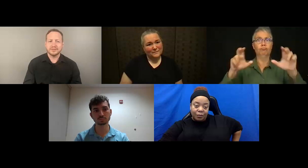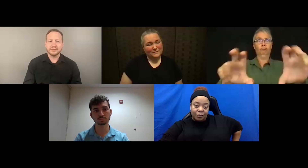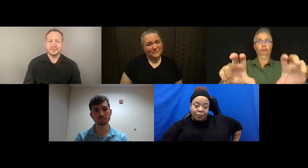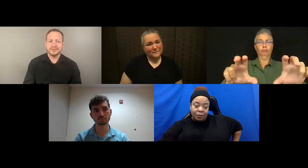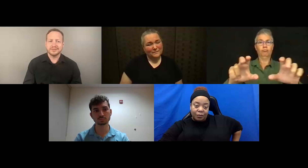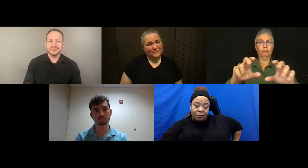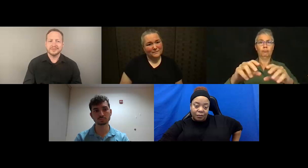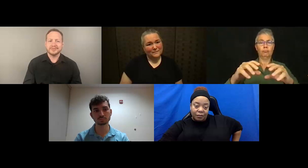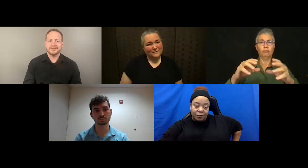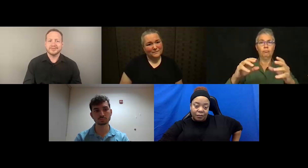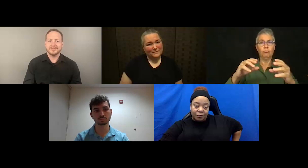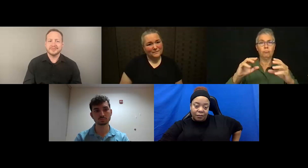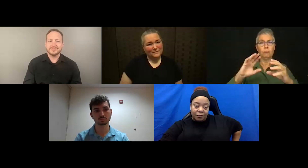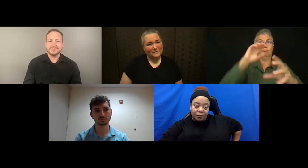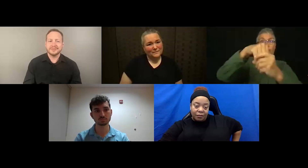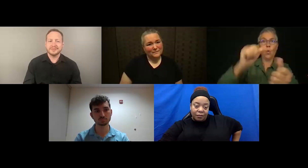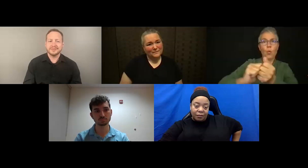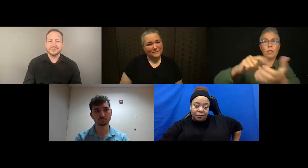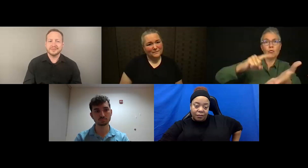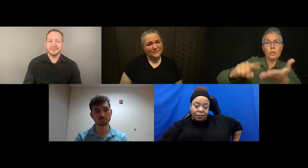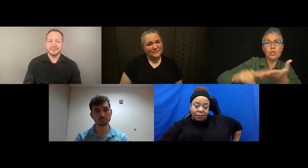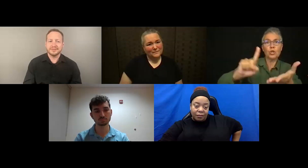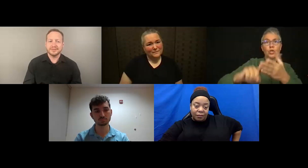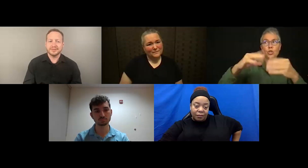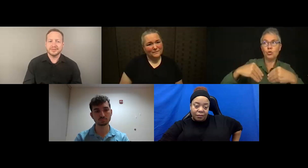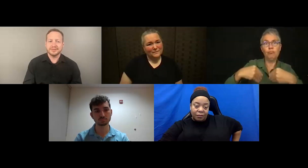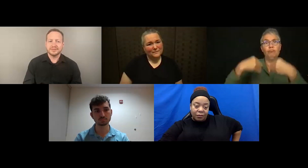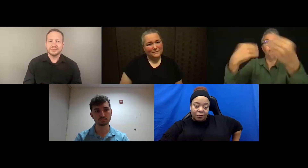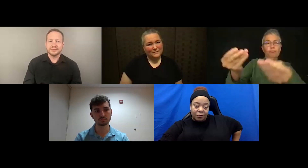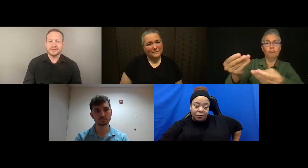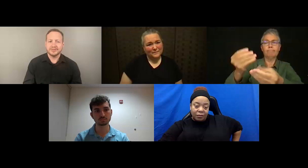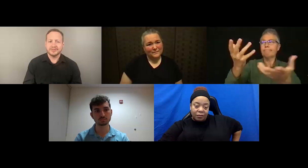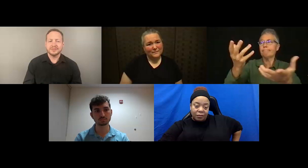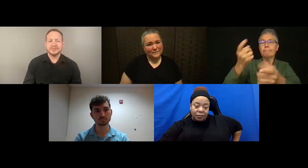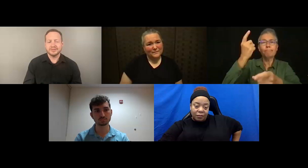should absolutely be the ones who are investing in this: being involved in the research,